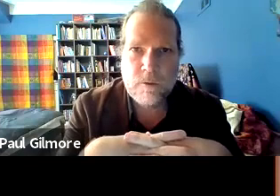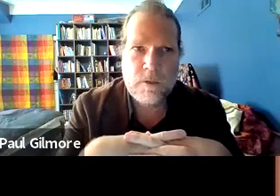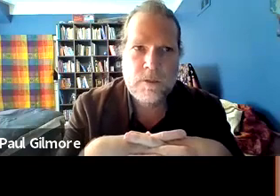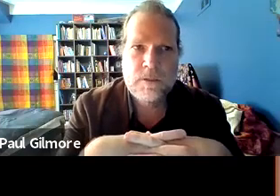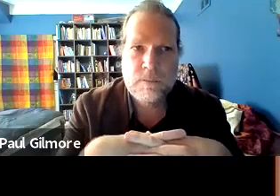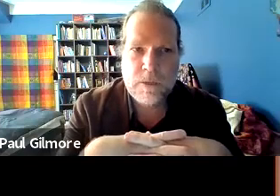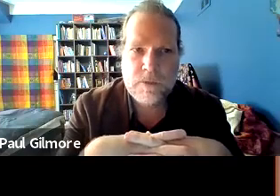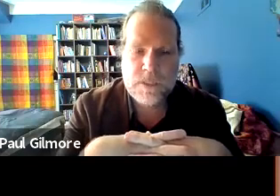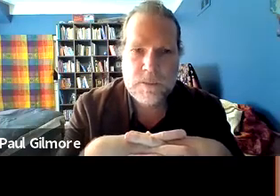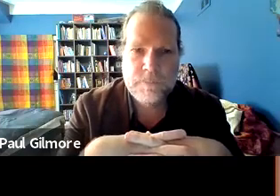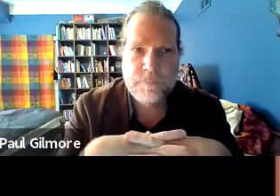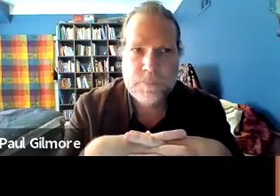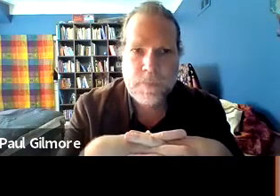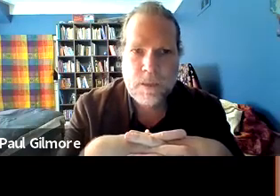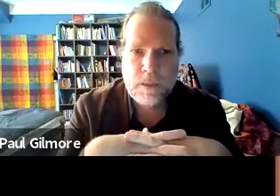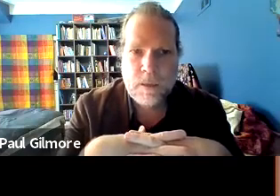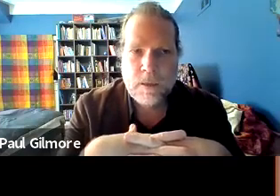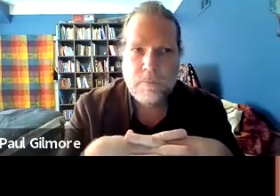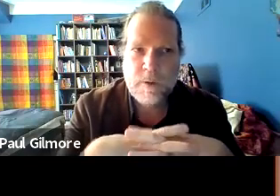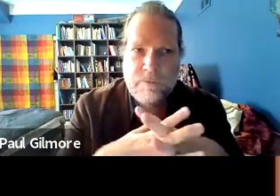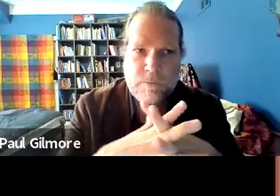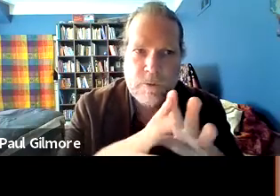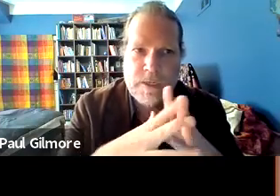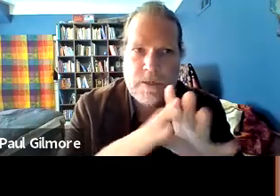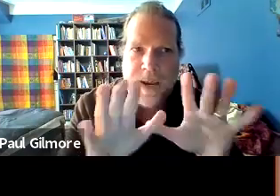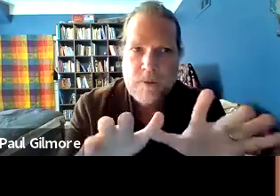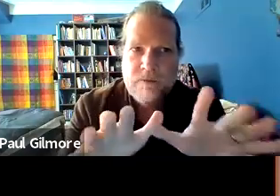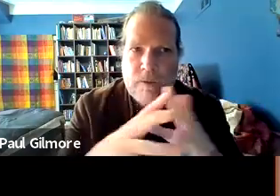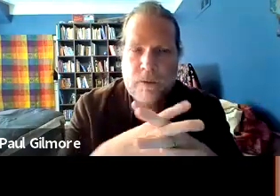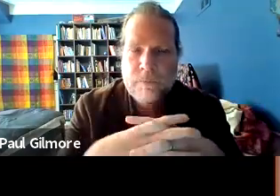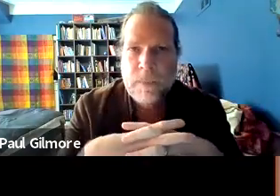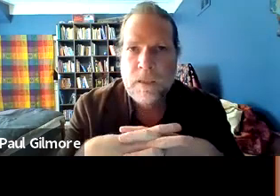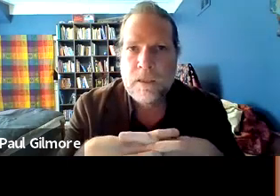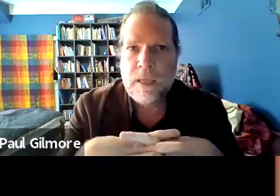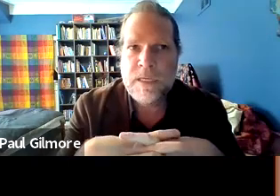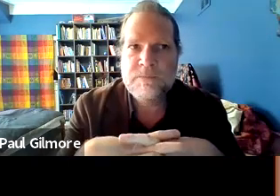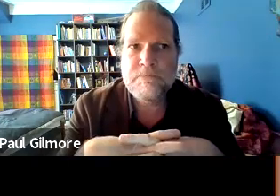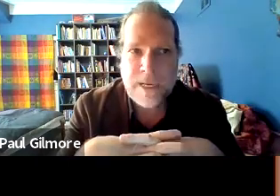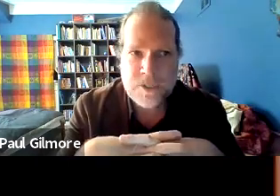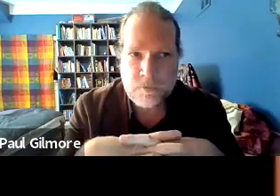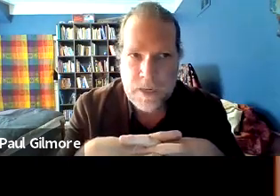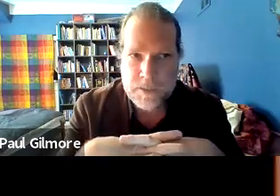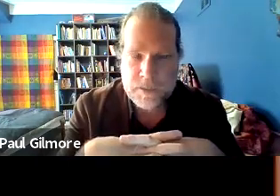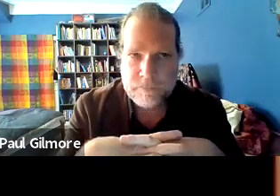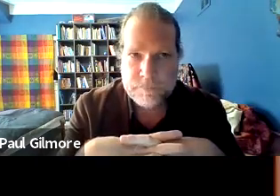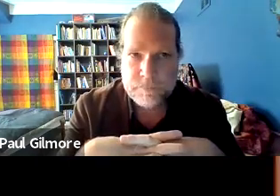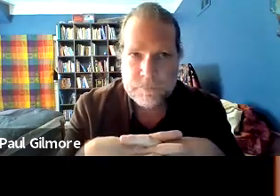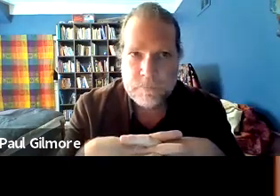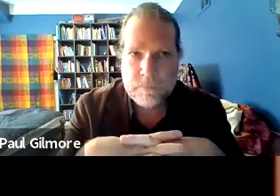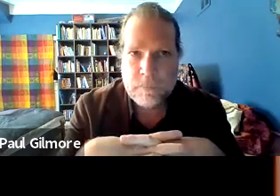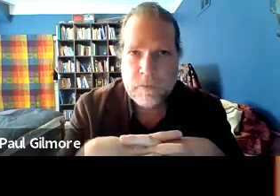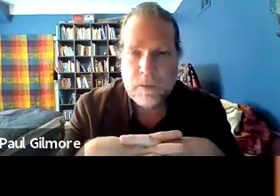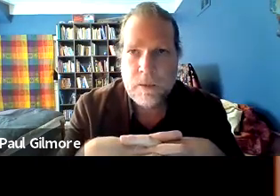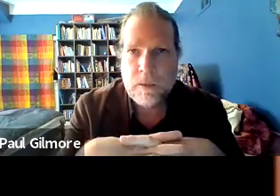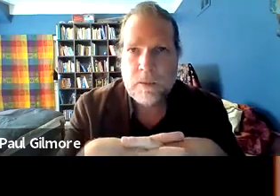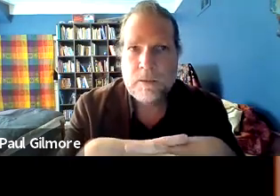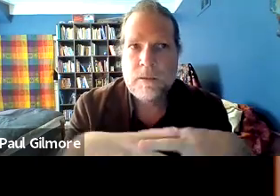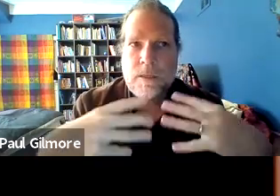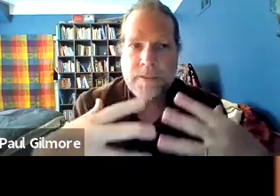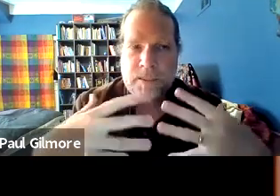Volk, democracy. Perfect word here, Heron, Volk, that means master race. The United